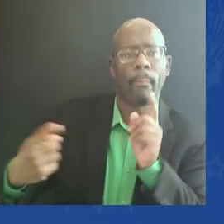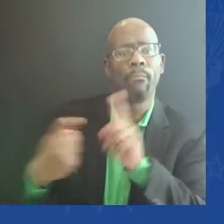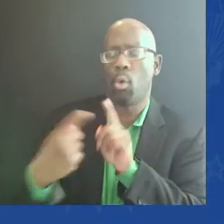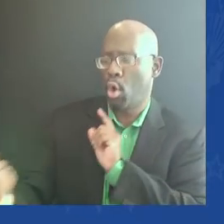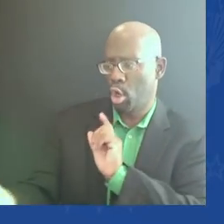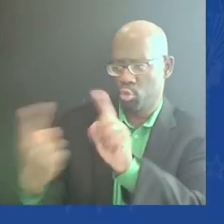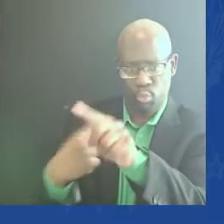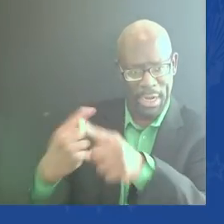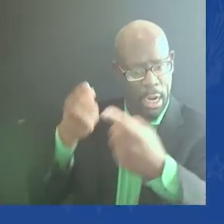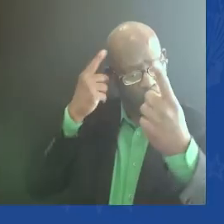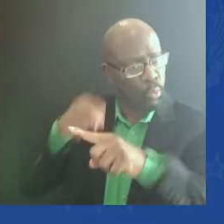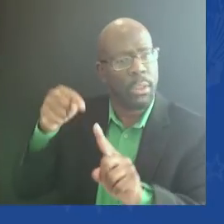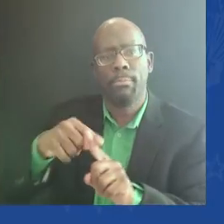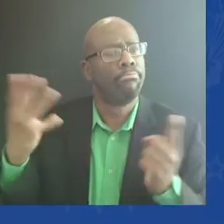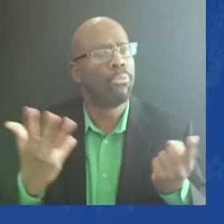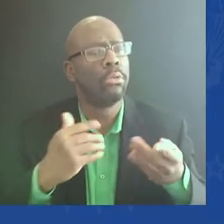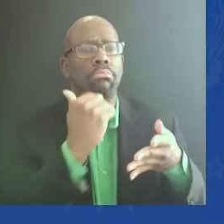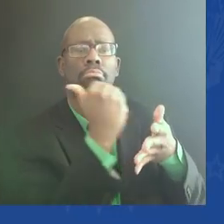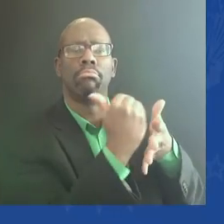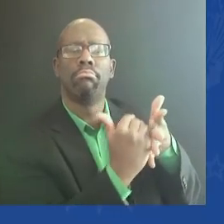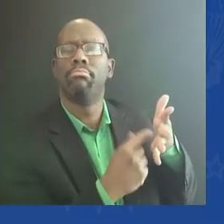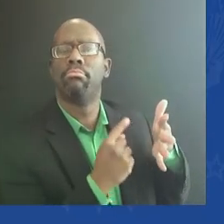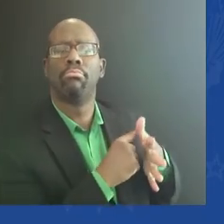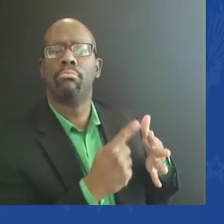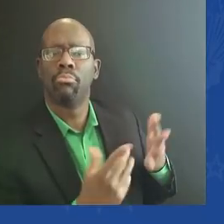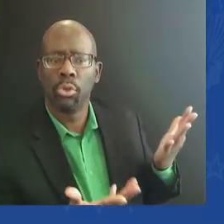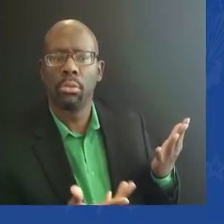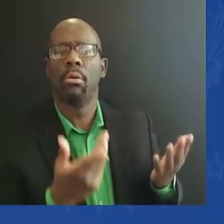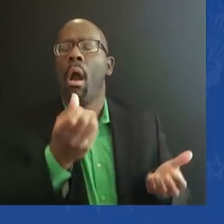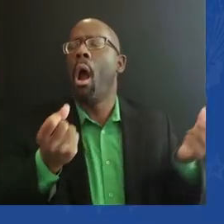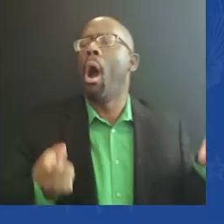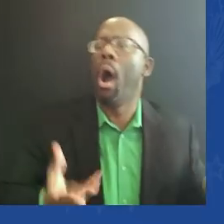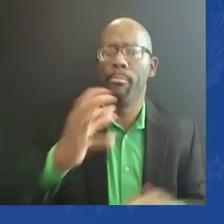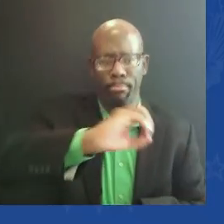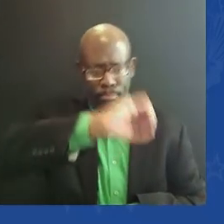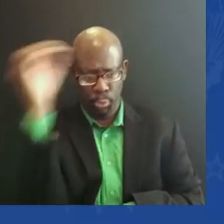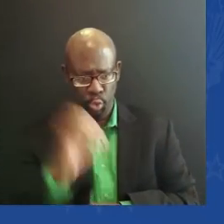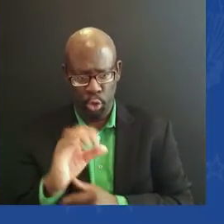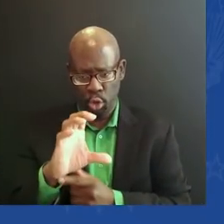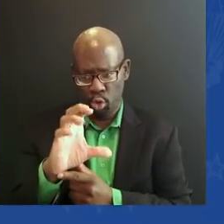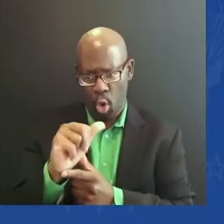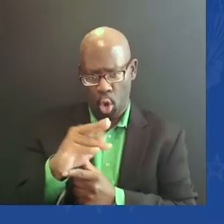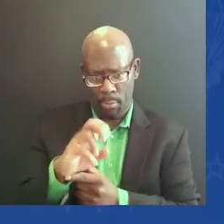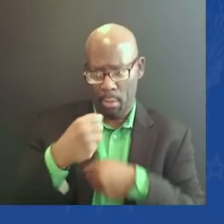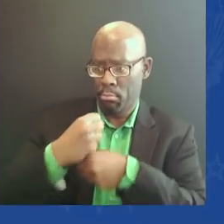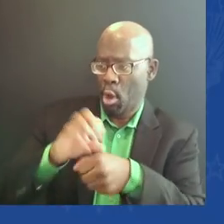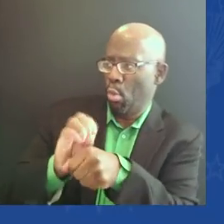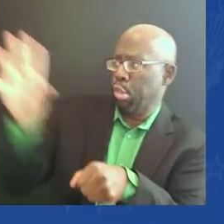as we negotiated the steel and aluminum tariffs that were in place. We made agreement and, I might add,